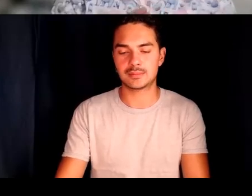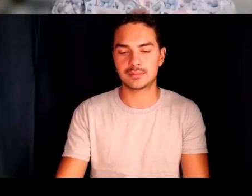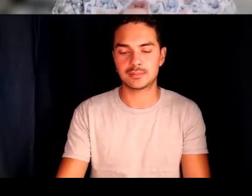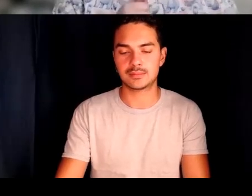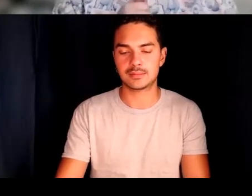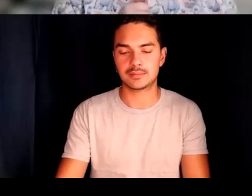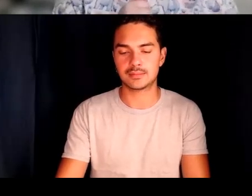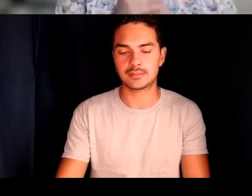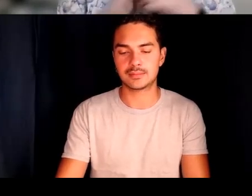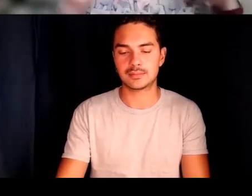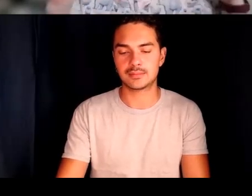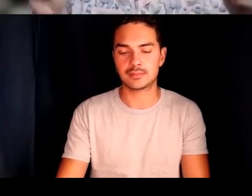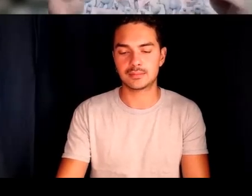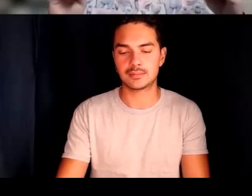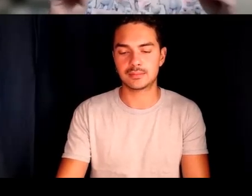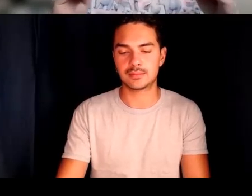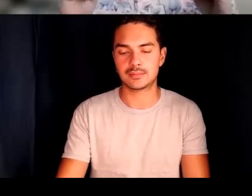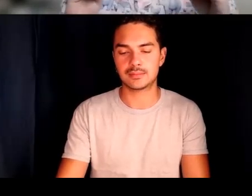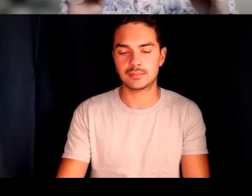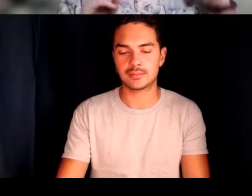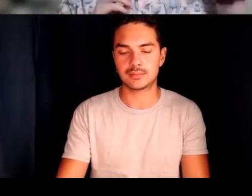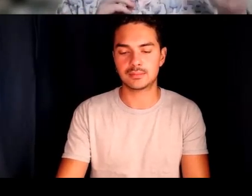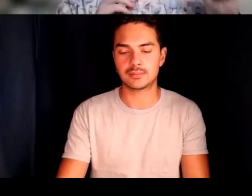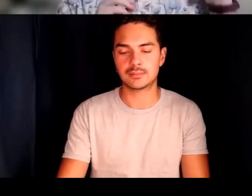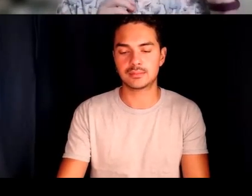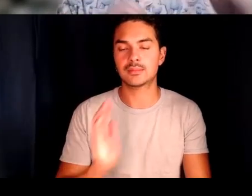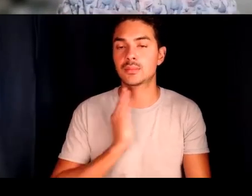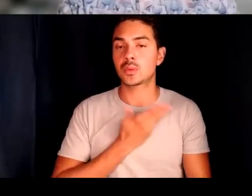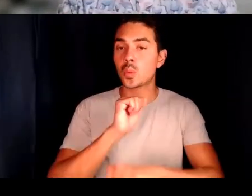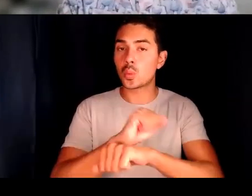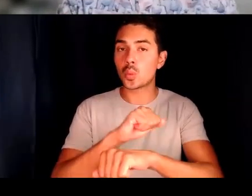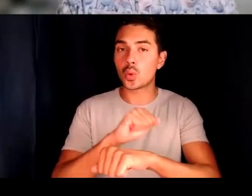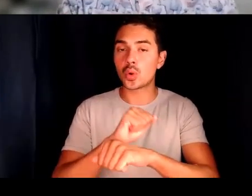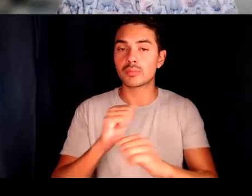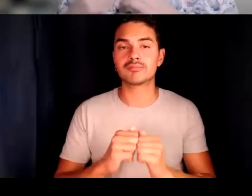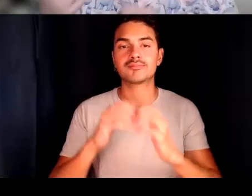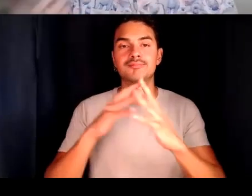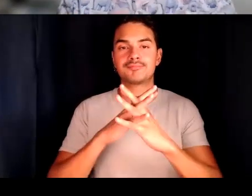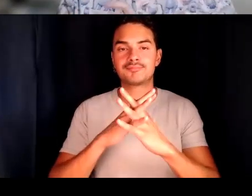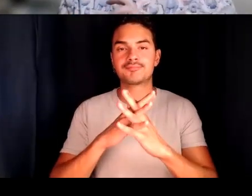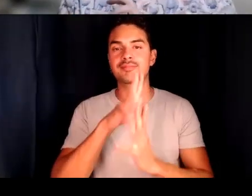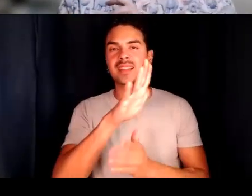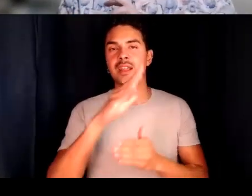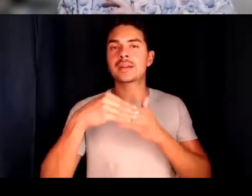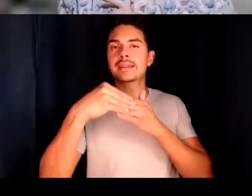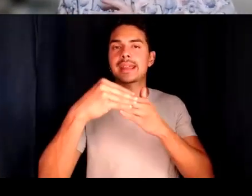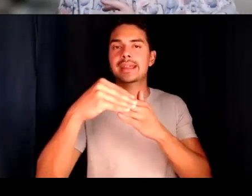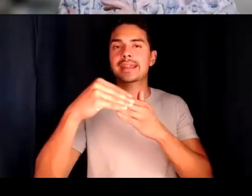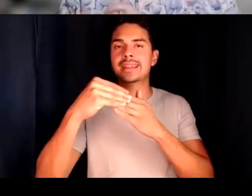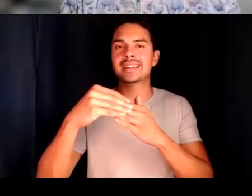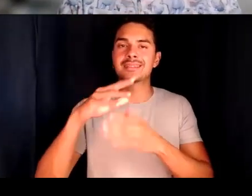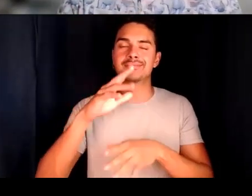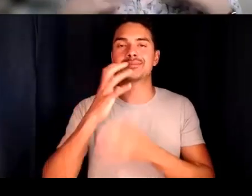Our work is founded on principles of being trauma-informed and empowerment-based.